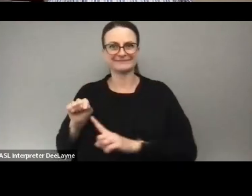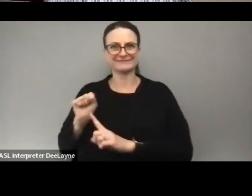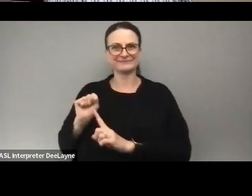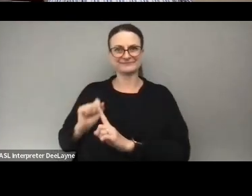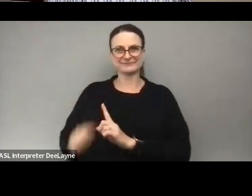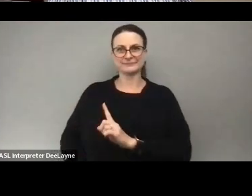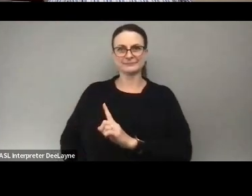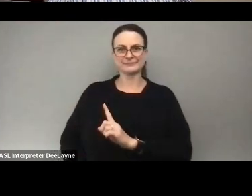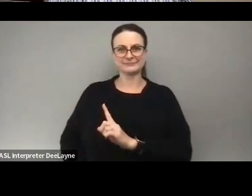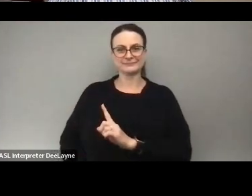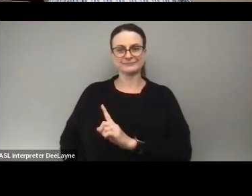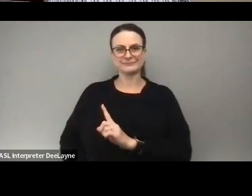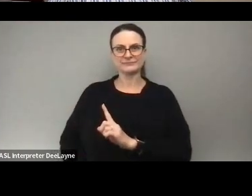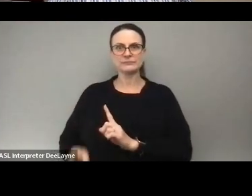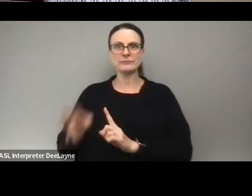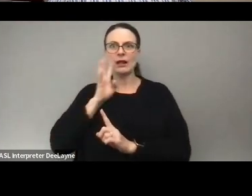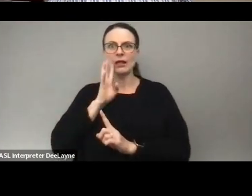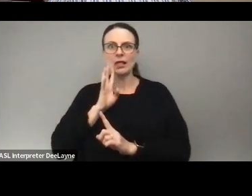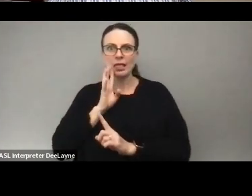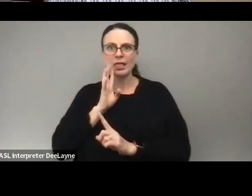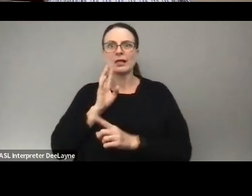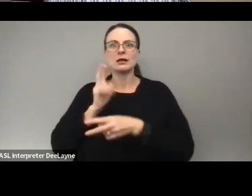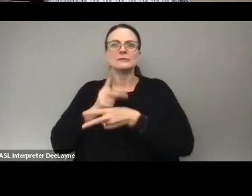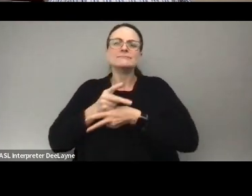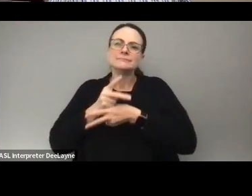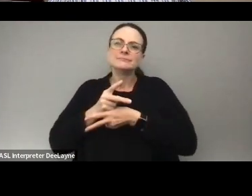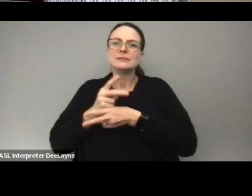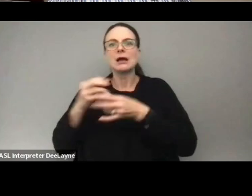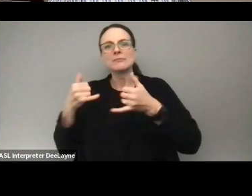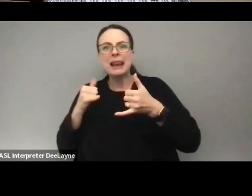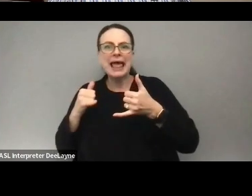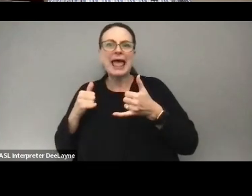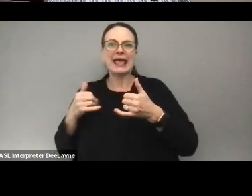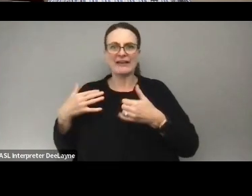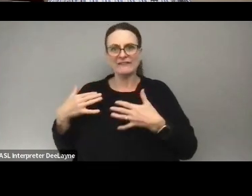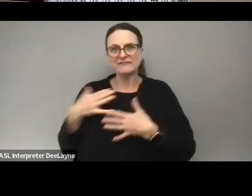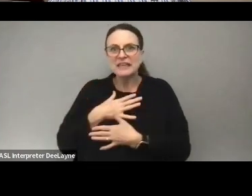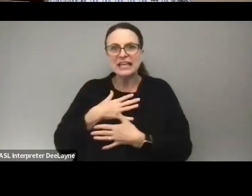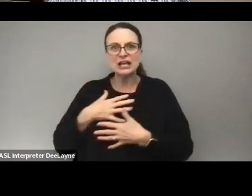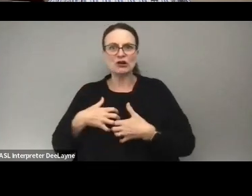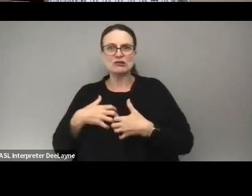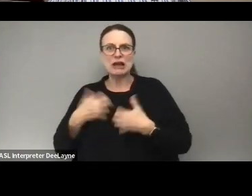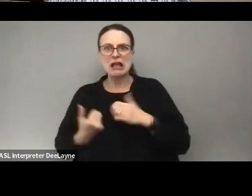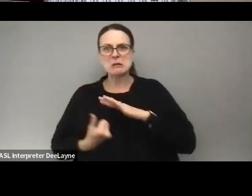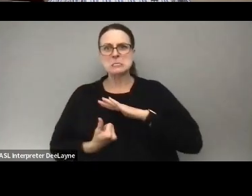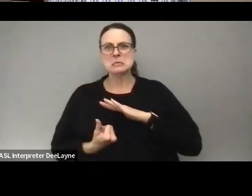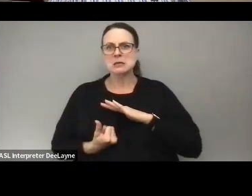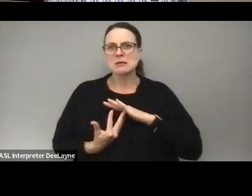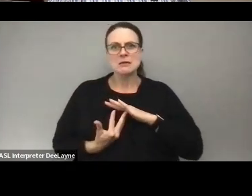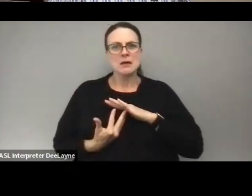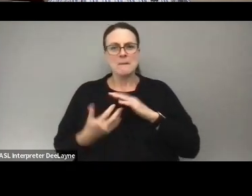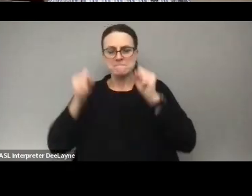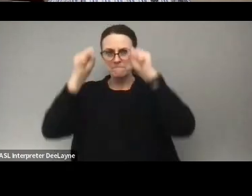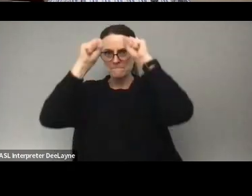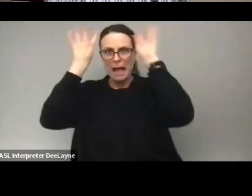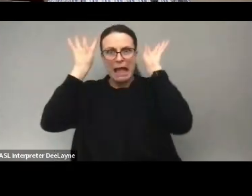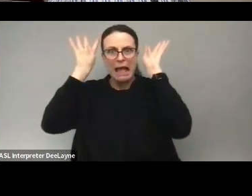This is where lust, care, play, as well as fear, anger, rage, panic, and sadness are all processed.